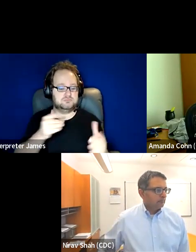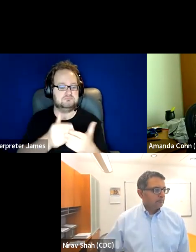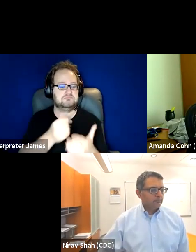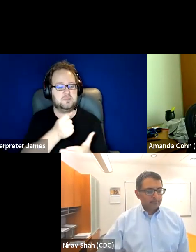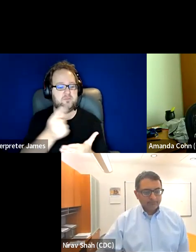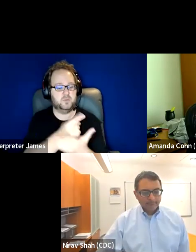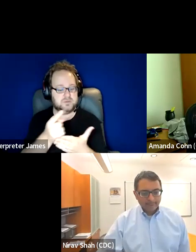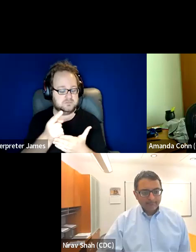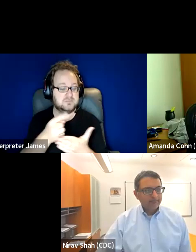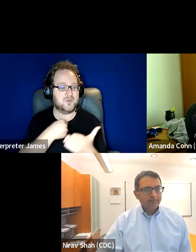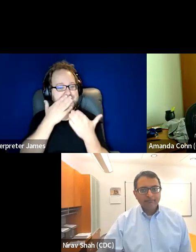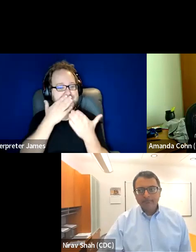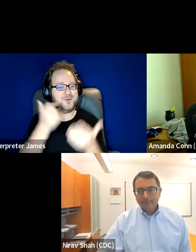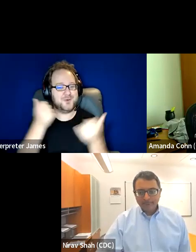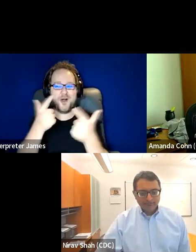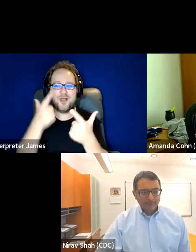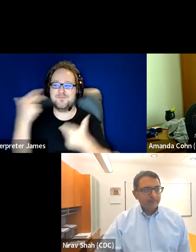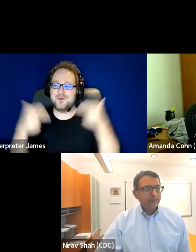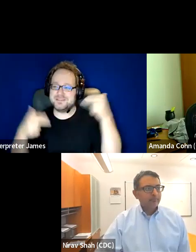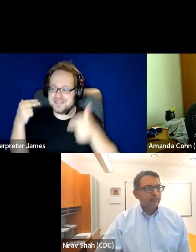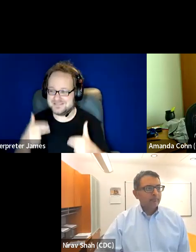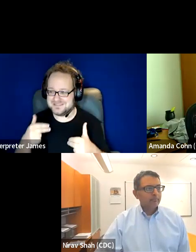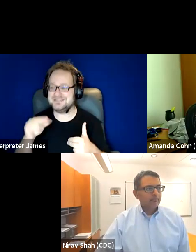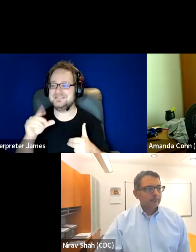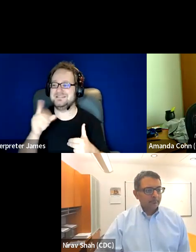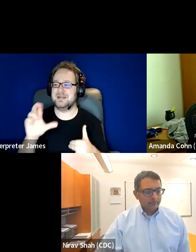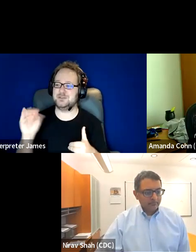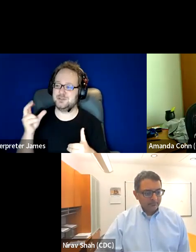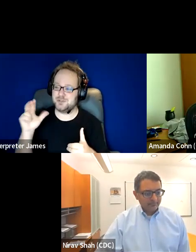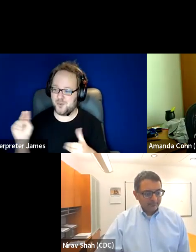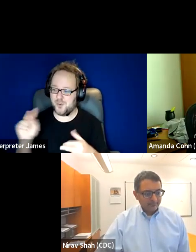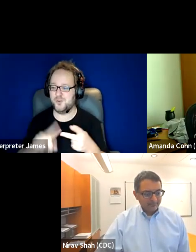Thank to view is not to be used as a formal record of events nor permission.